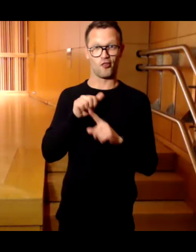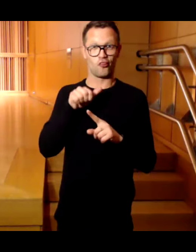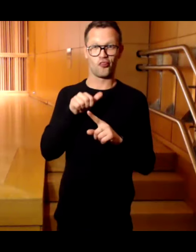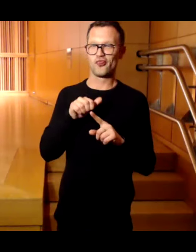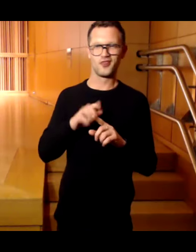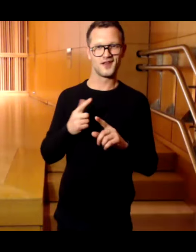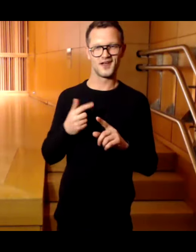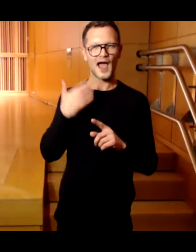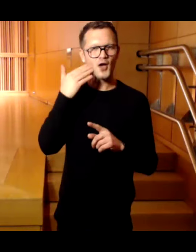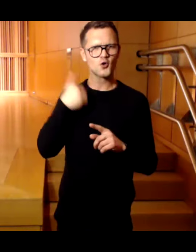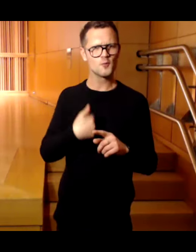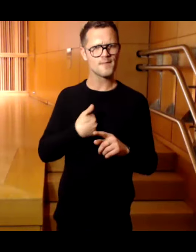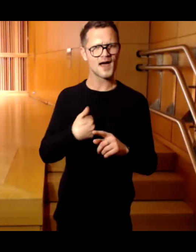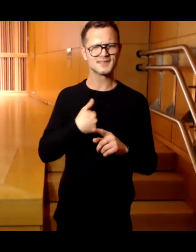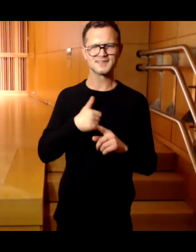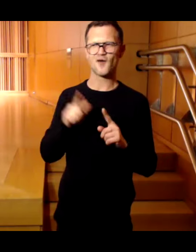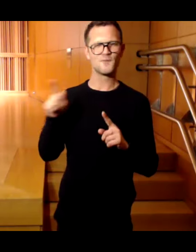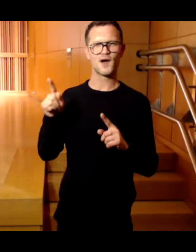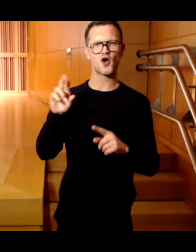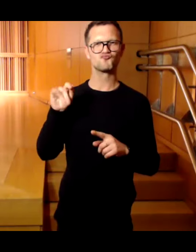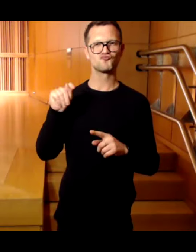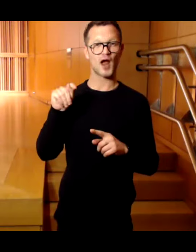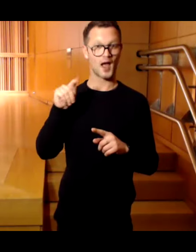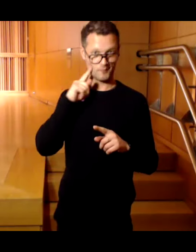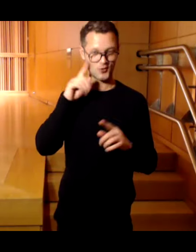But Robert decided to blow my cover after the class.